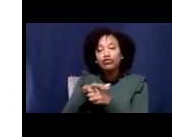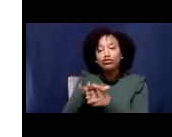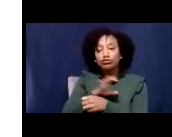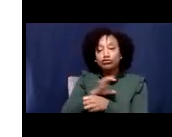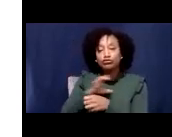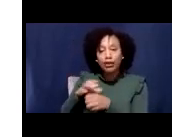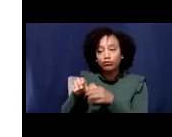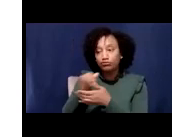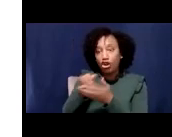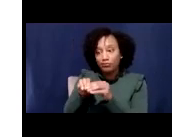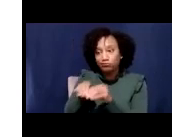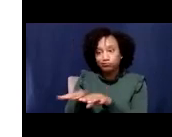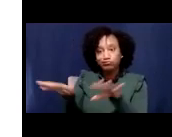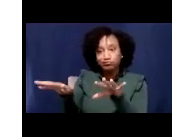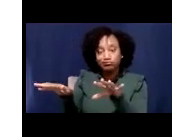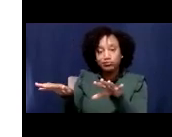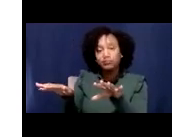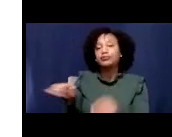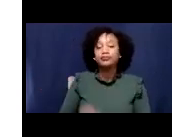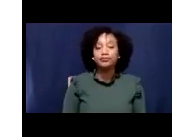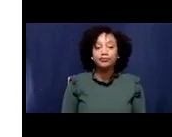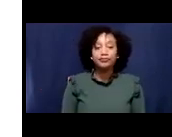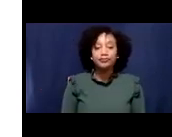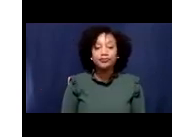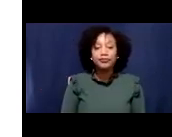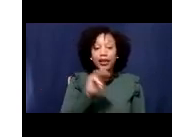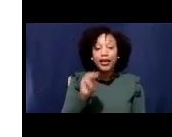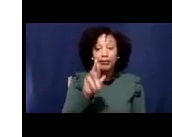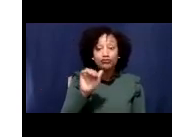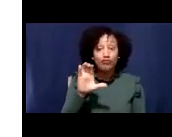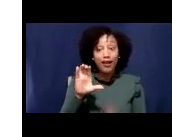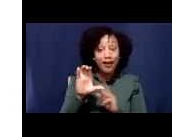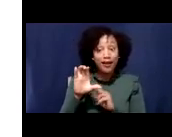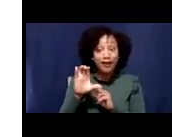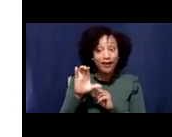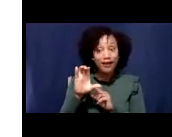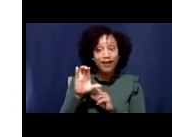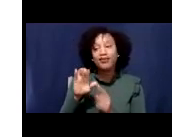by that arrow pointing towards the right. MRAC is one of those 11 Regional Arts Councils.